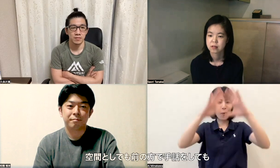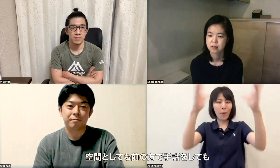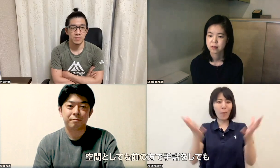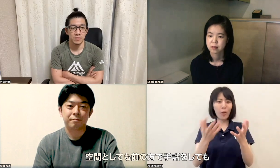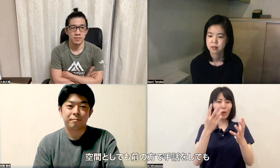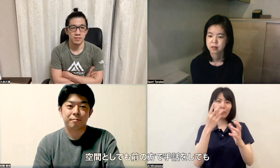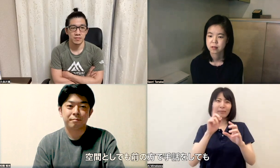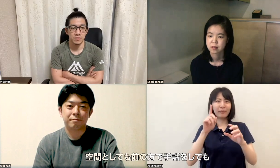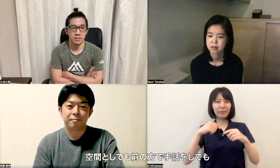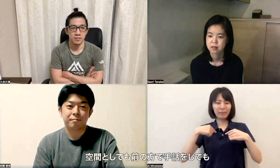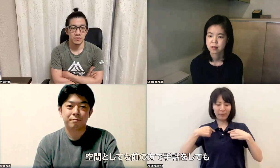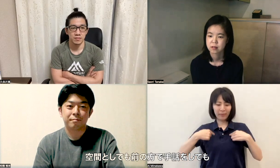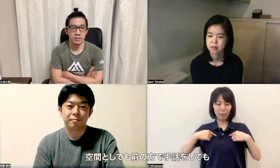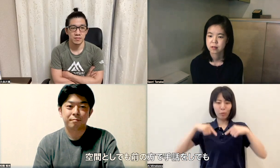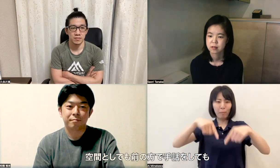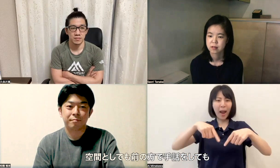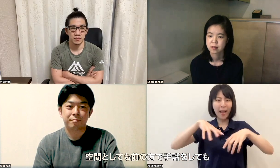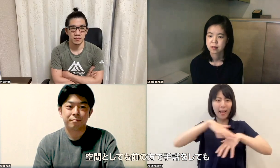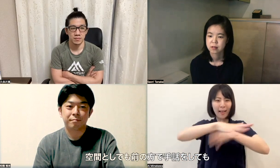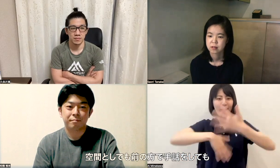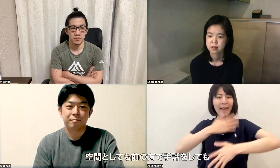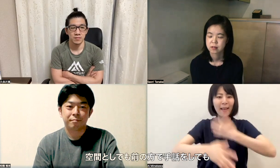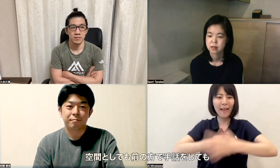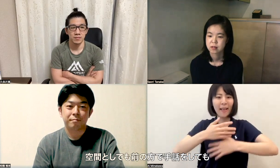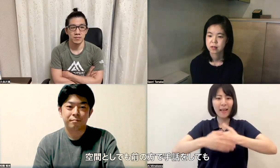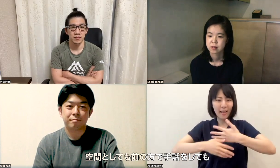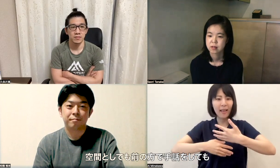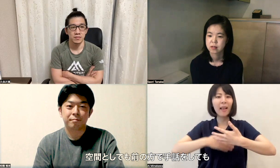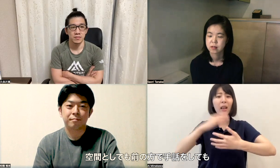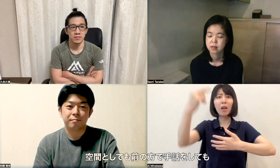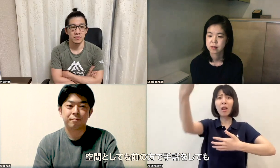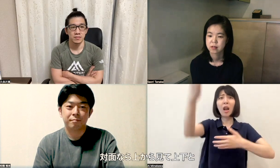If we are face-to-face, we can see the front space easily,